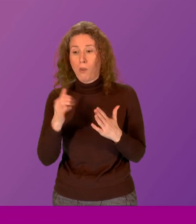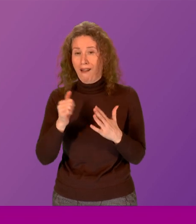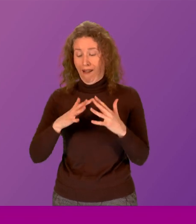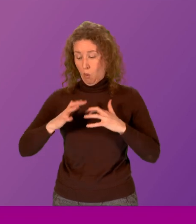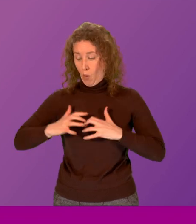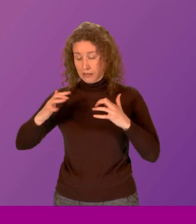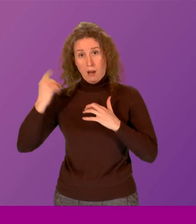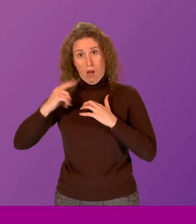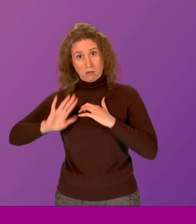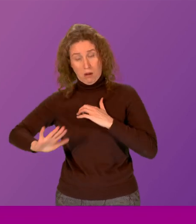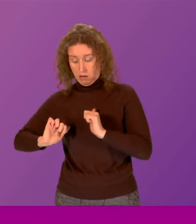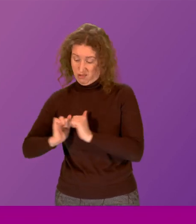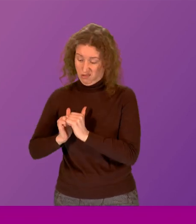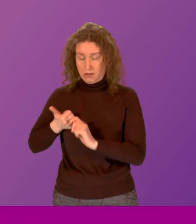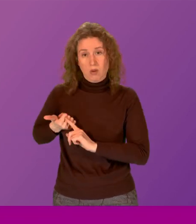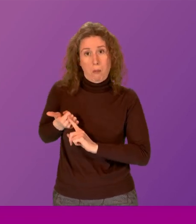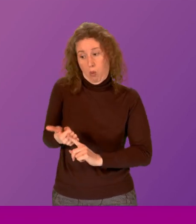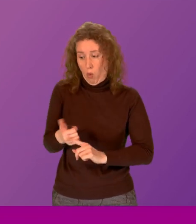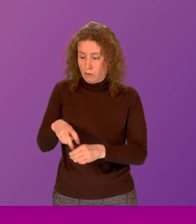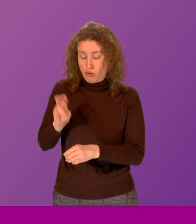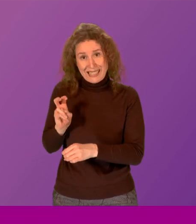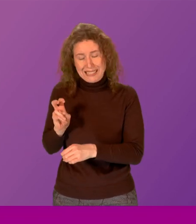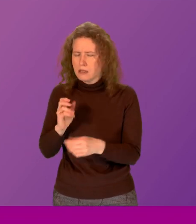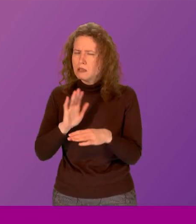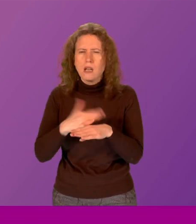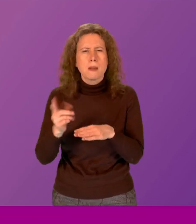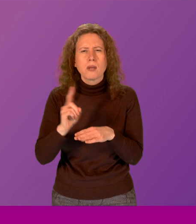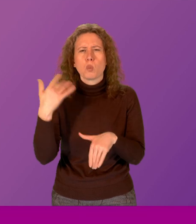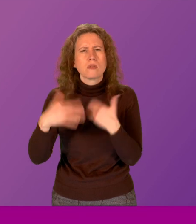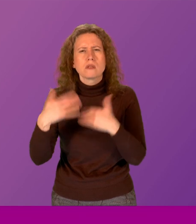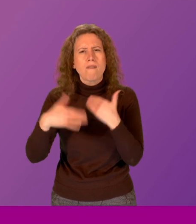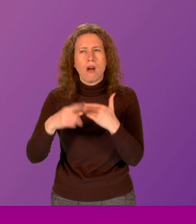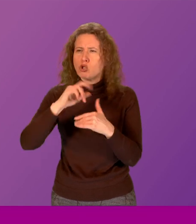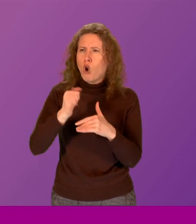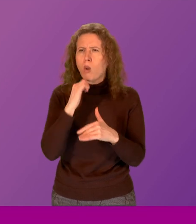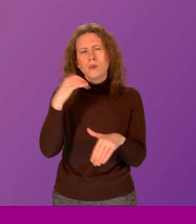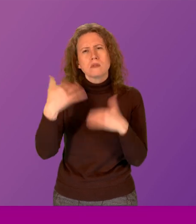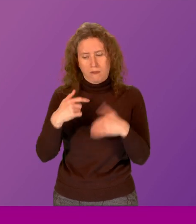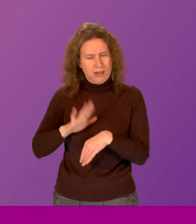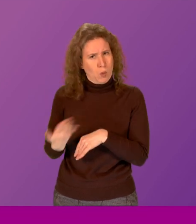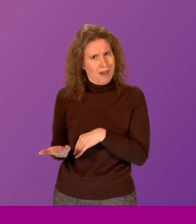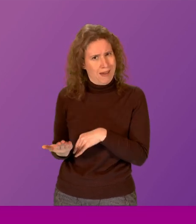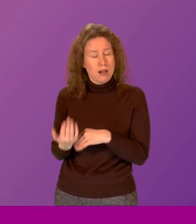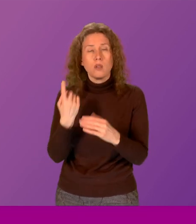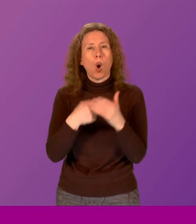consensus in favour of Brexit, no matter what the cost to Scotland is. The only way to stop